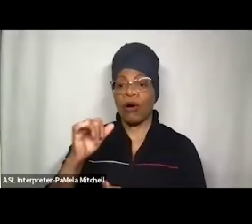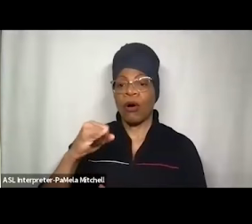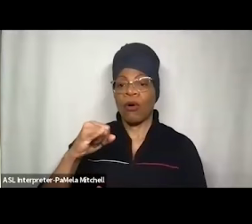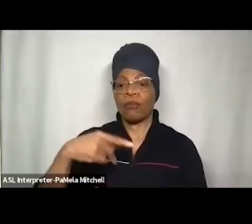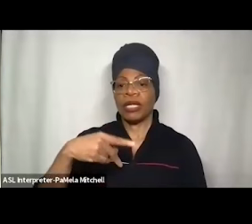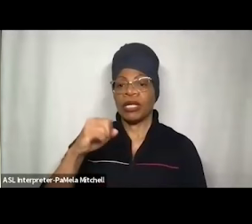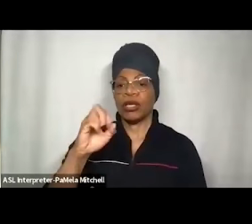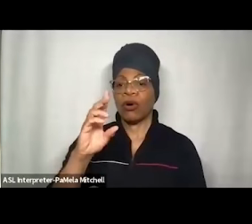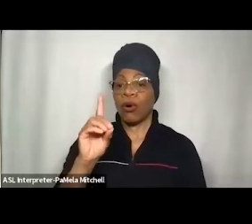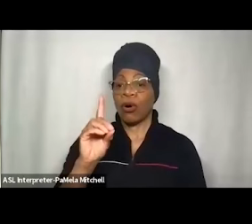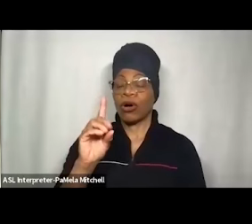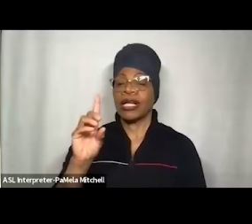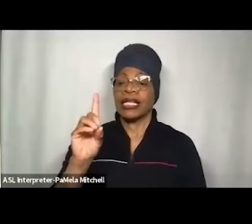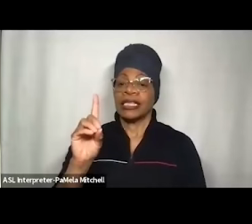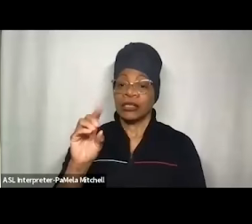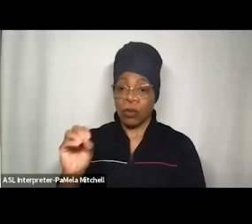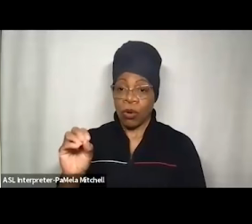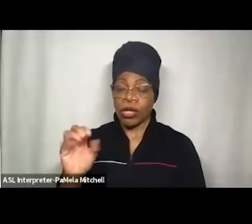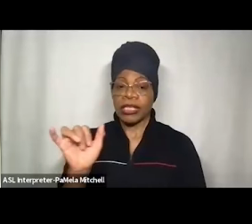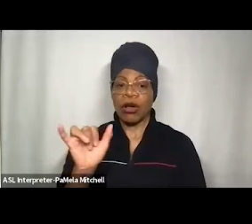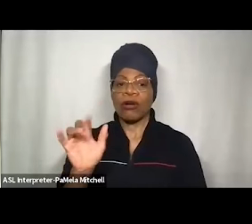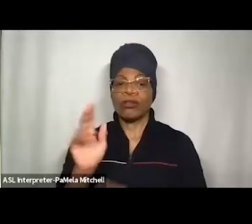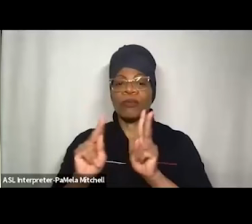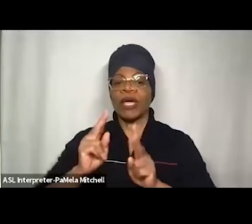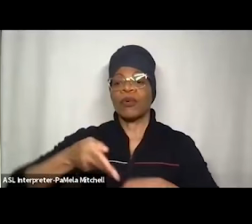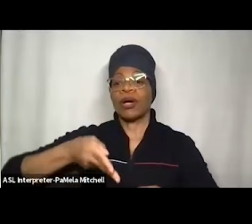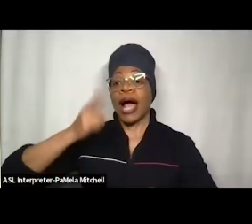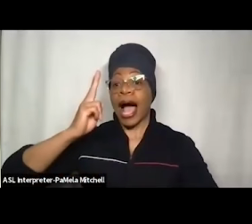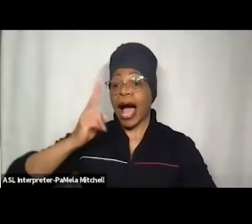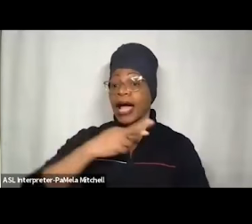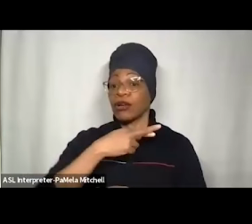who are at high need and high risk for specific services.